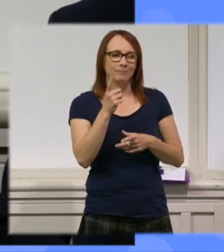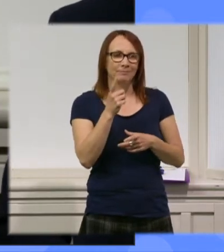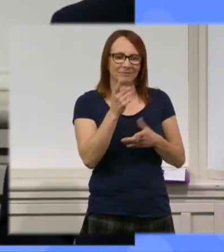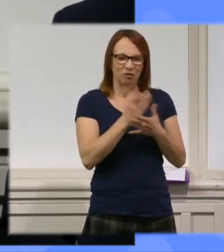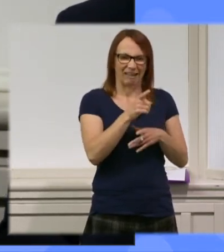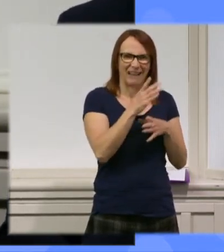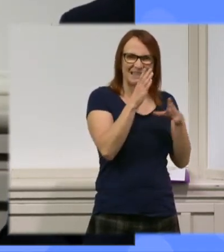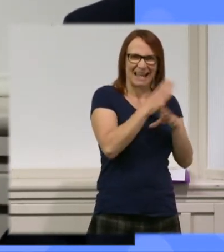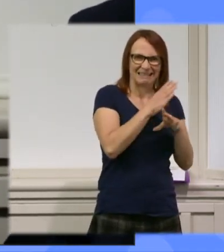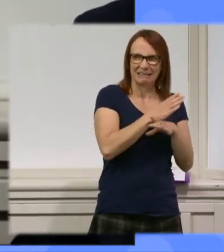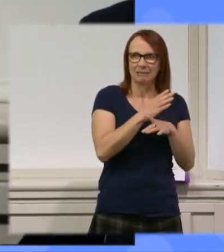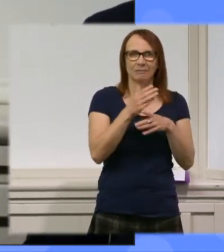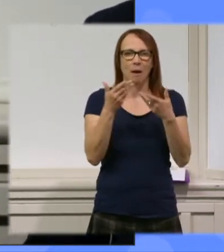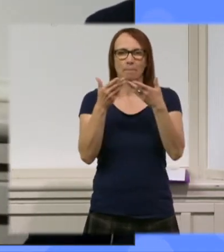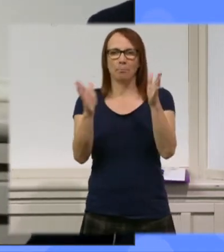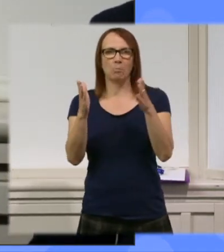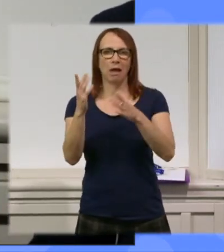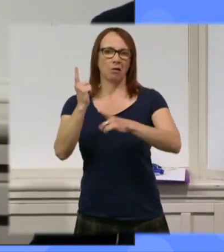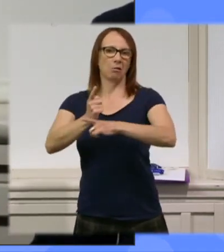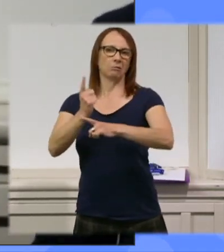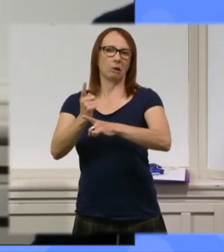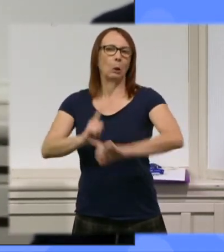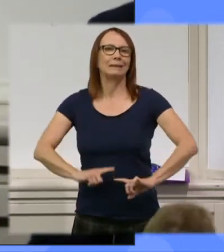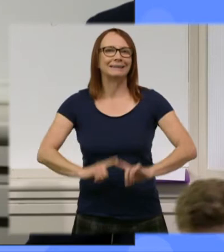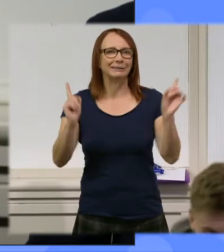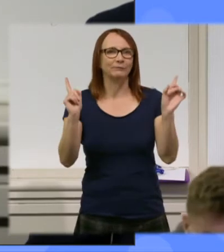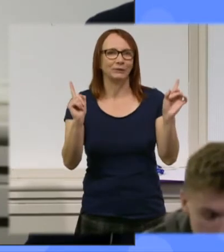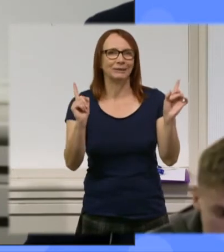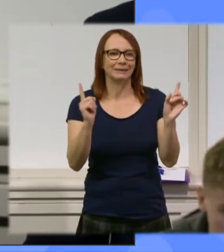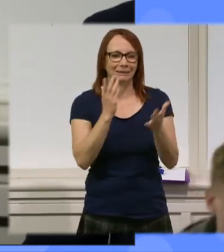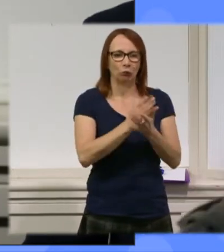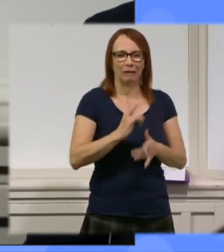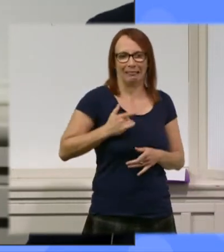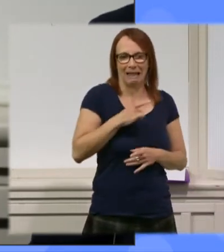the chamber and outside of that is very different to actually what goes on you